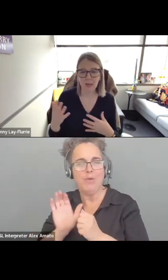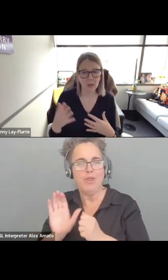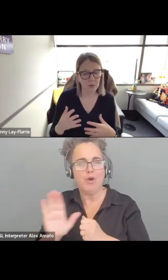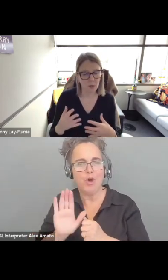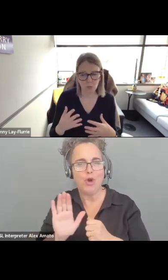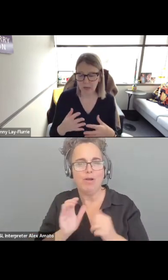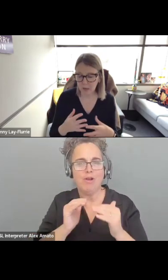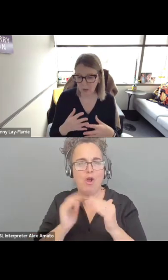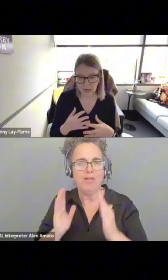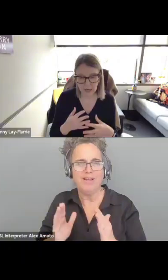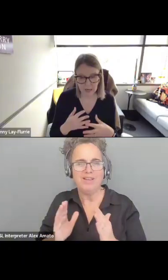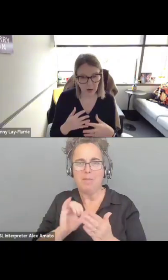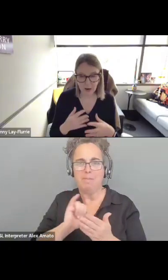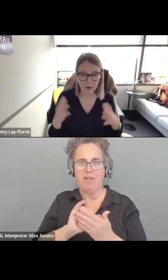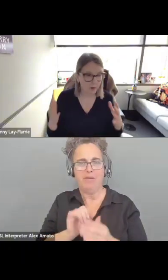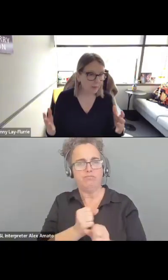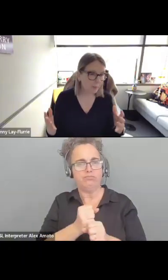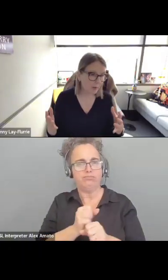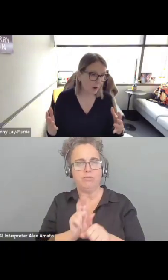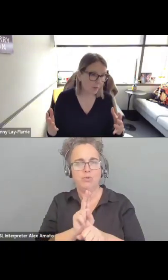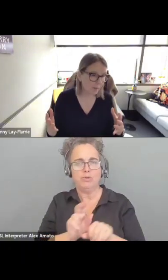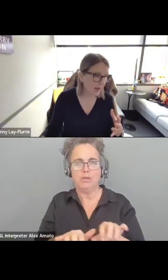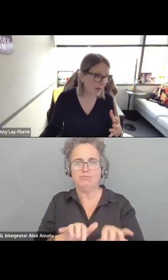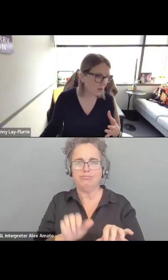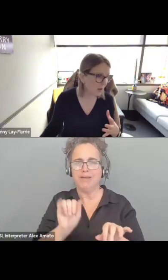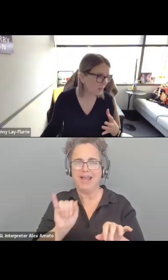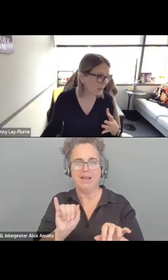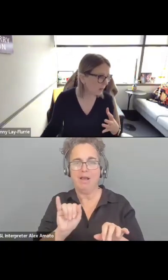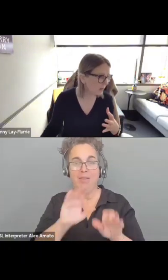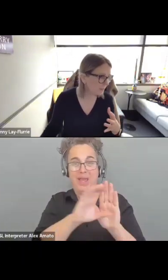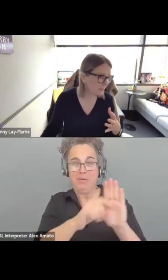and the imagery- I, I cannot even put it on the page, I think -